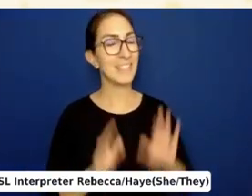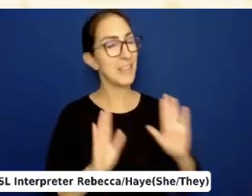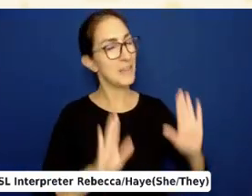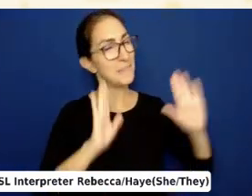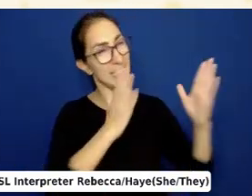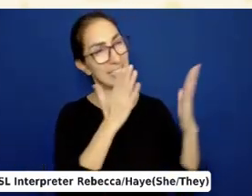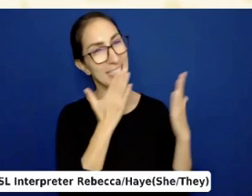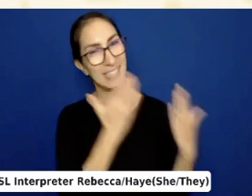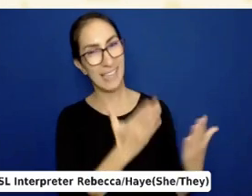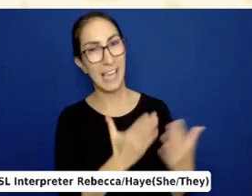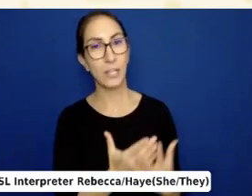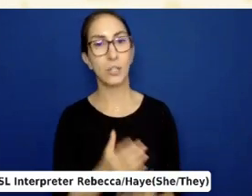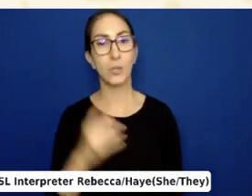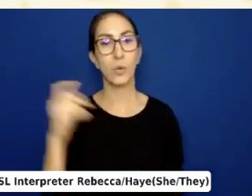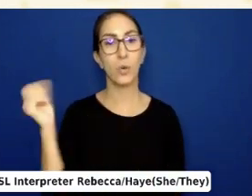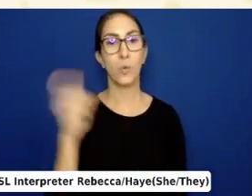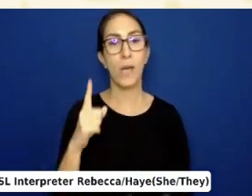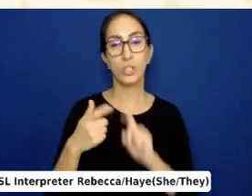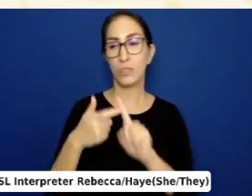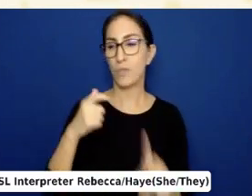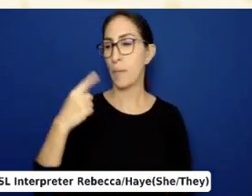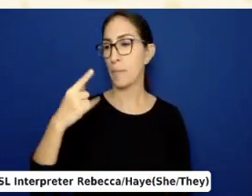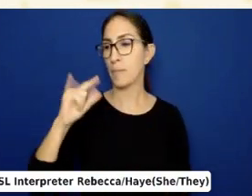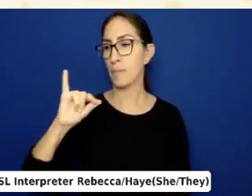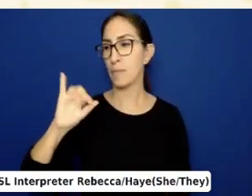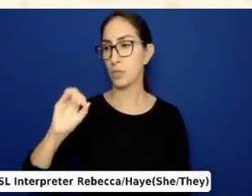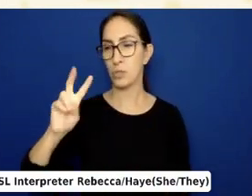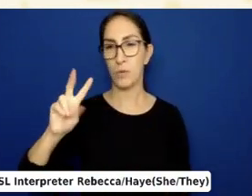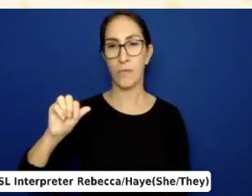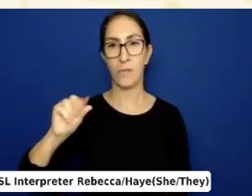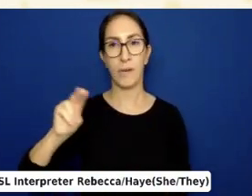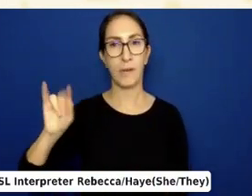Question from Giovanni: In your opinion, how much is the lack